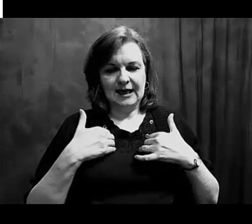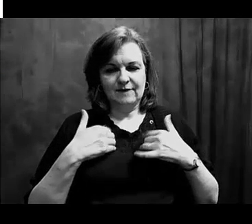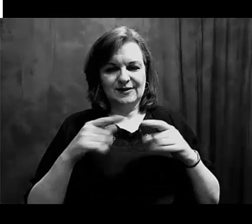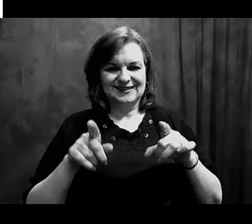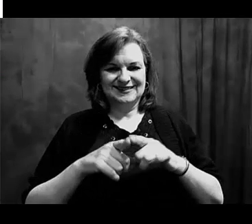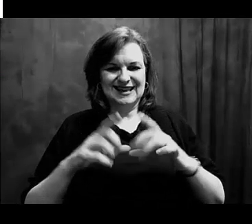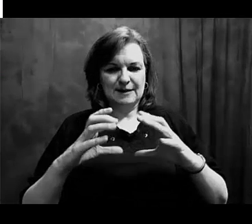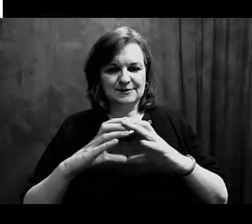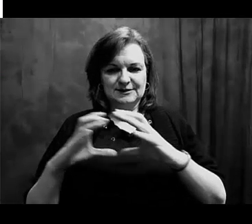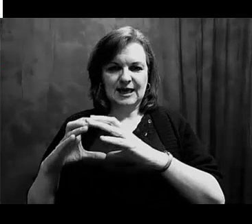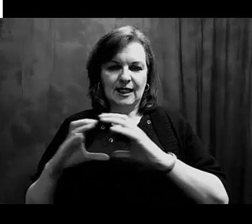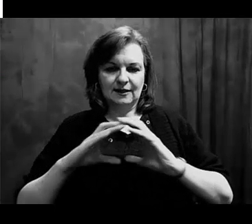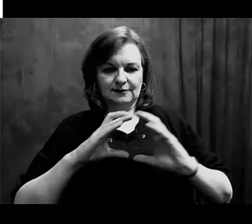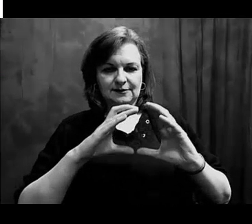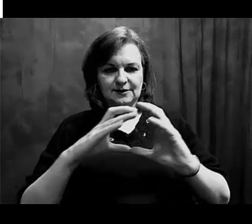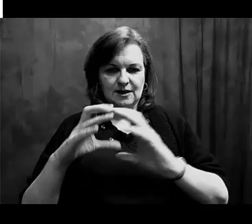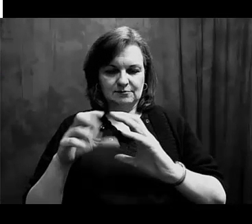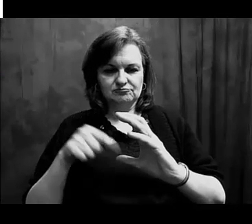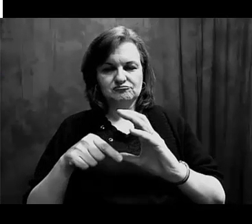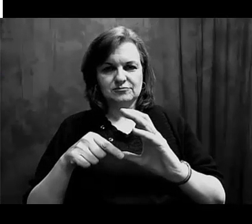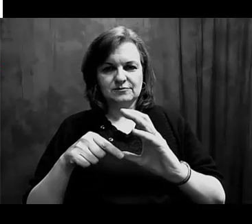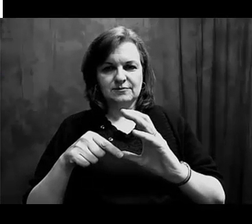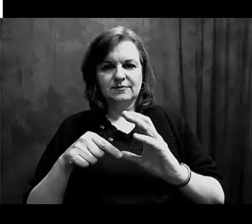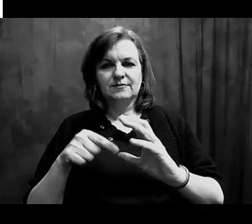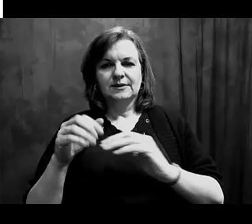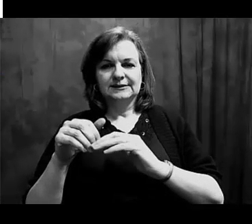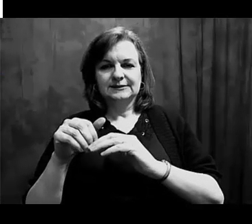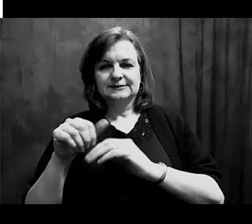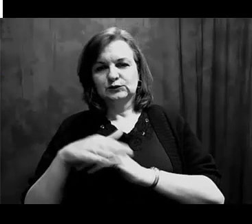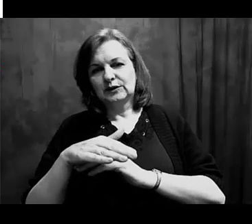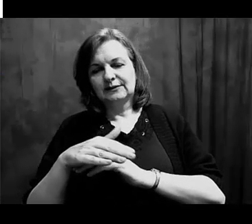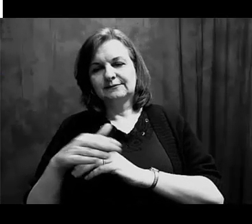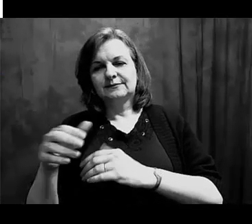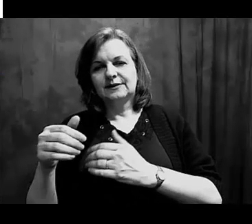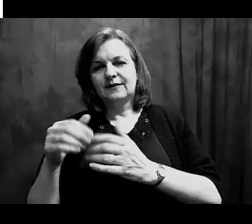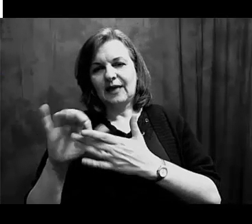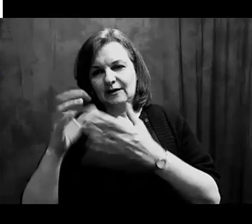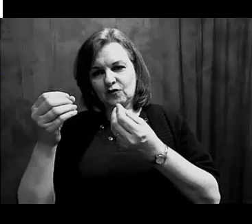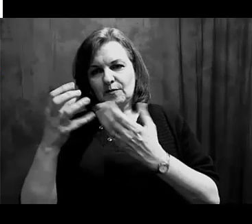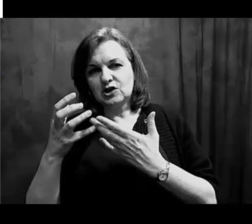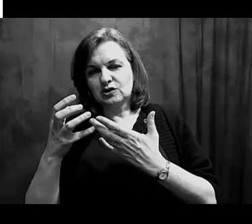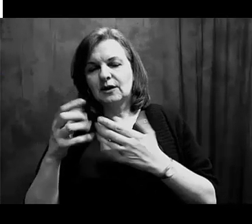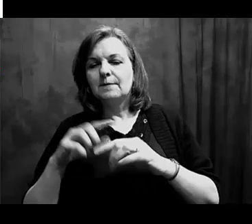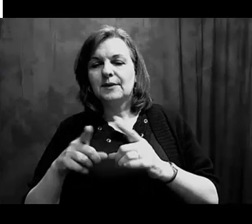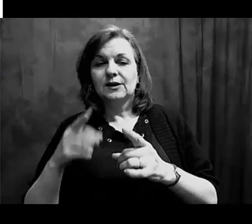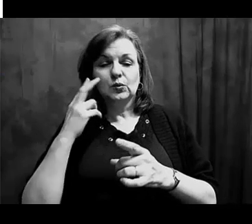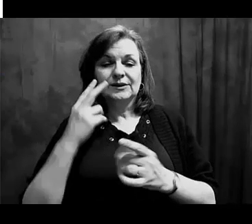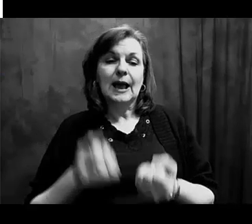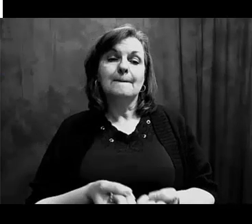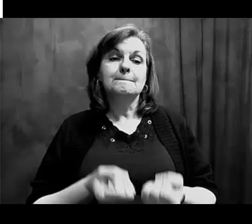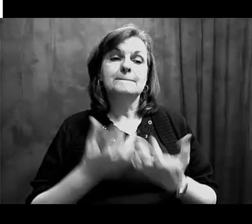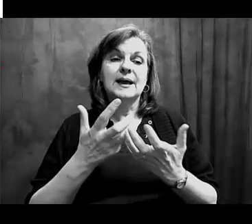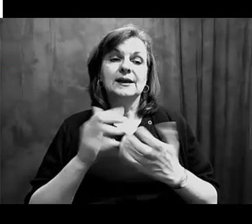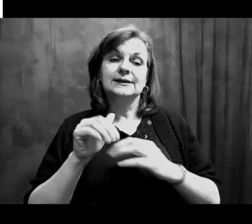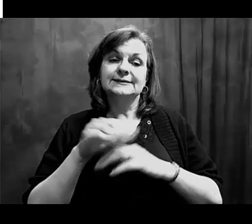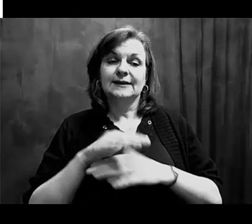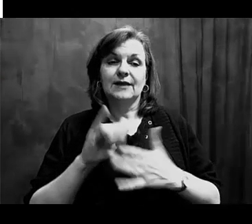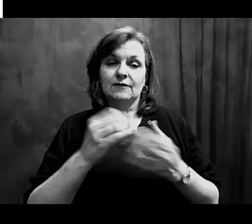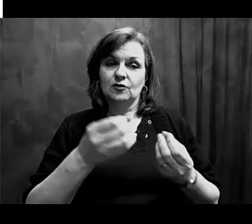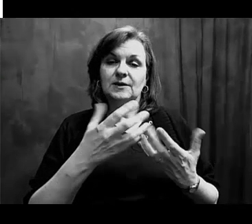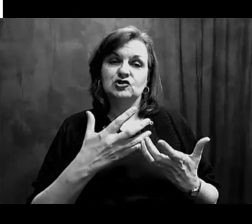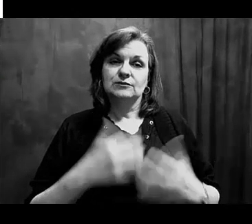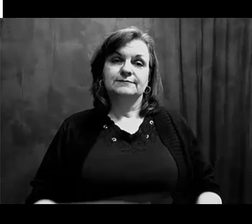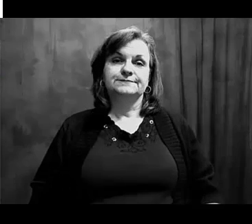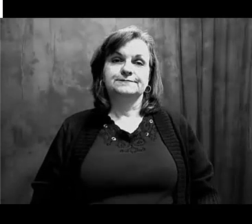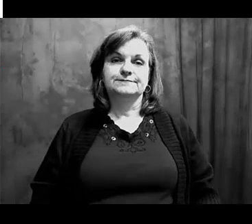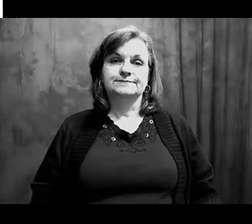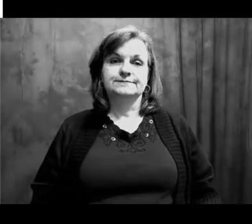cells the same neurons conducting this information -- but we have to look at is how many are conducting that information?